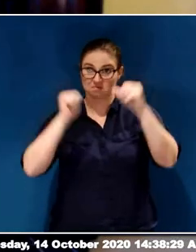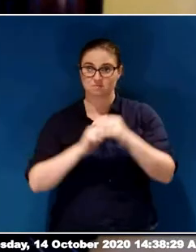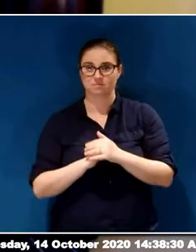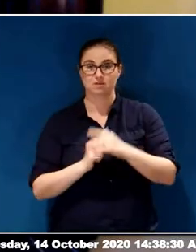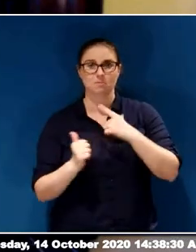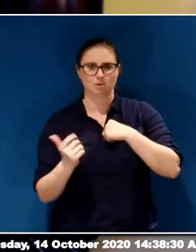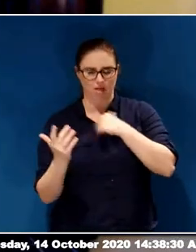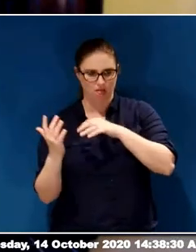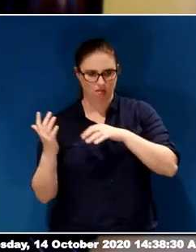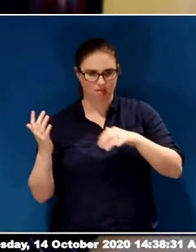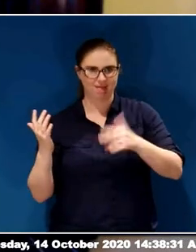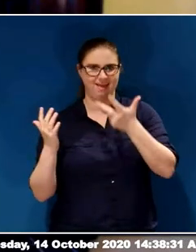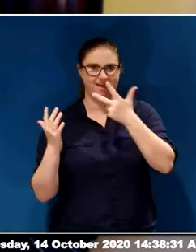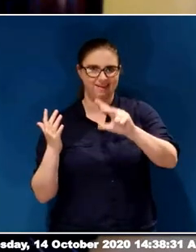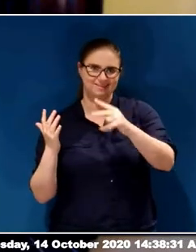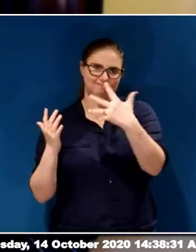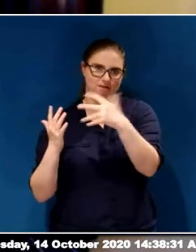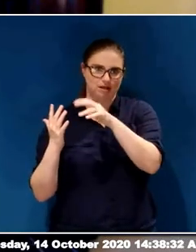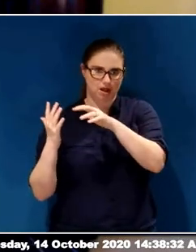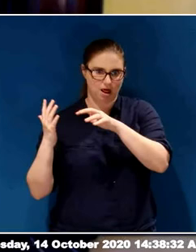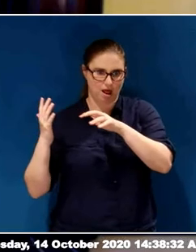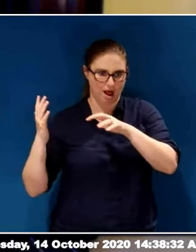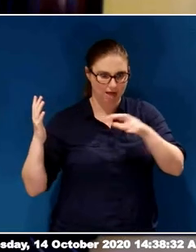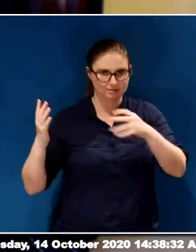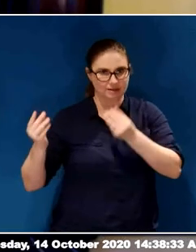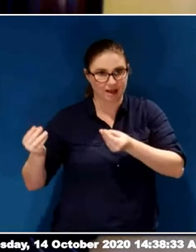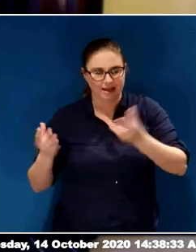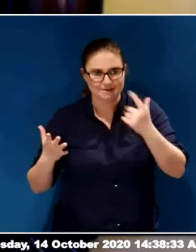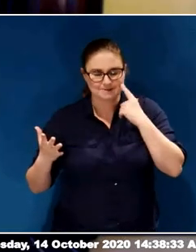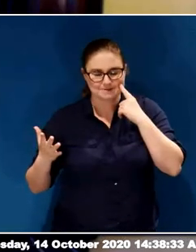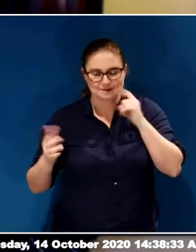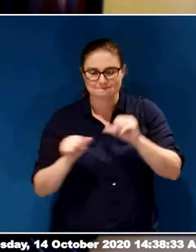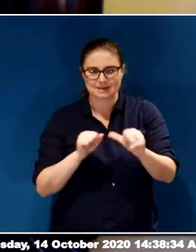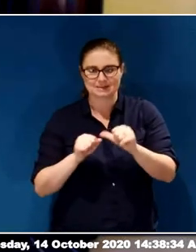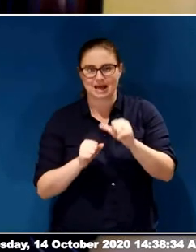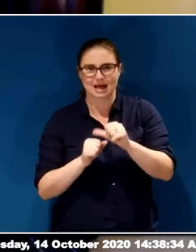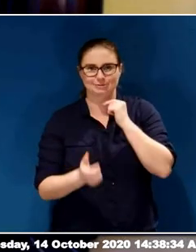one other example I would have liked to have shown, which is Hong Kong, which is